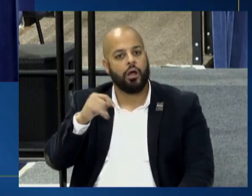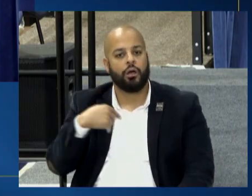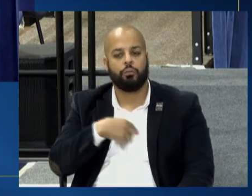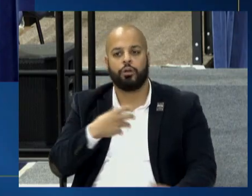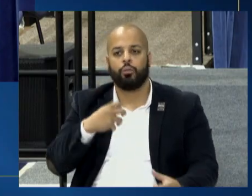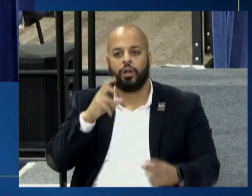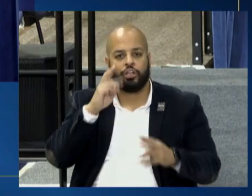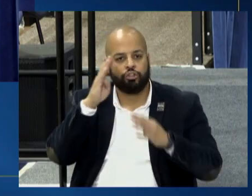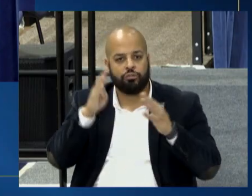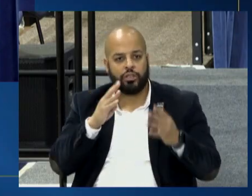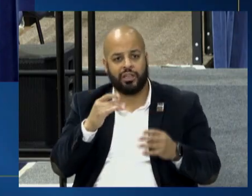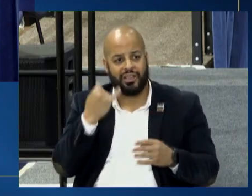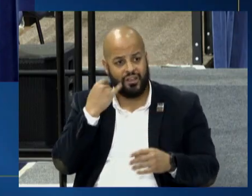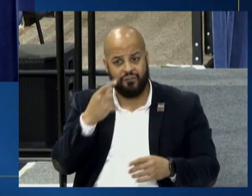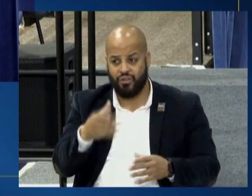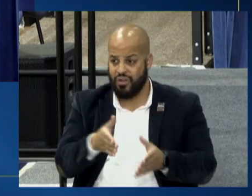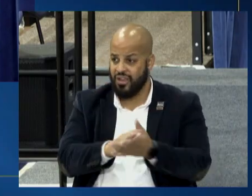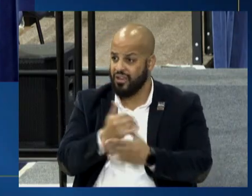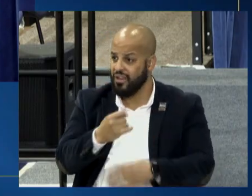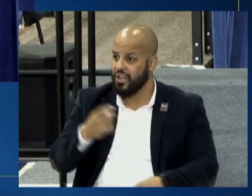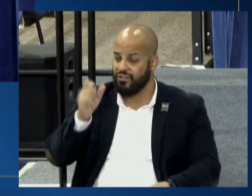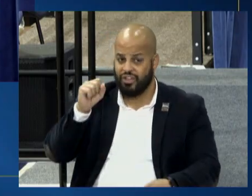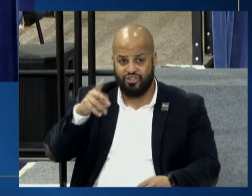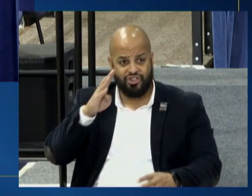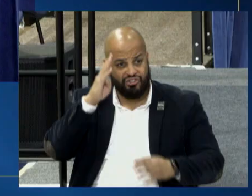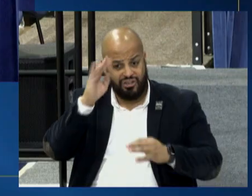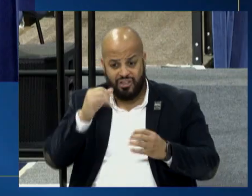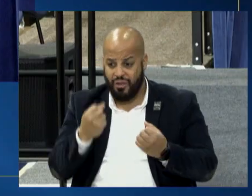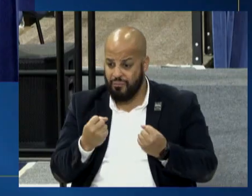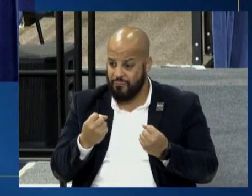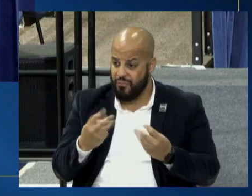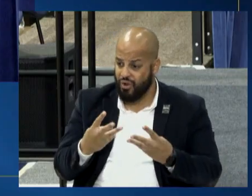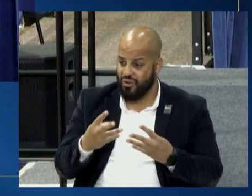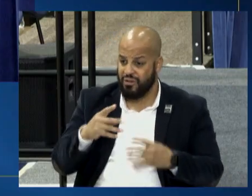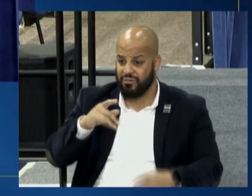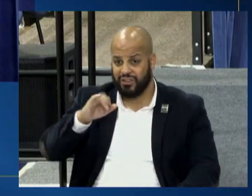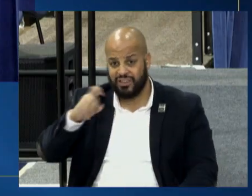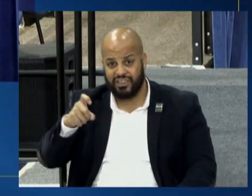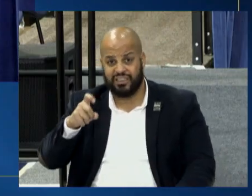you know, "Could you create this multiplex diagnostic that would detect at stage one? Oh,